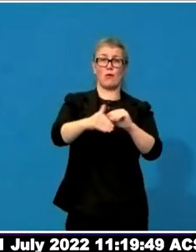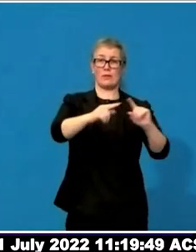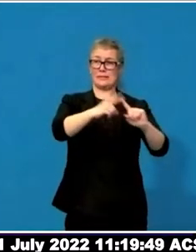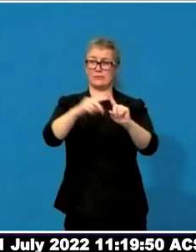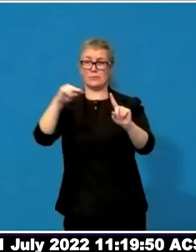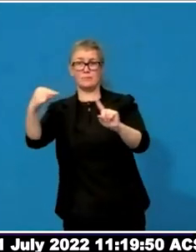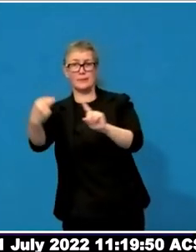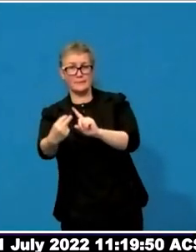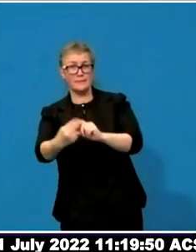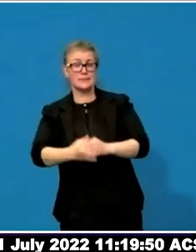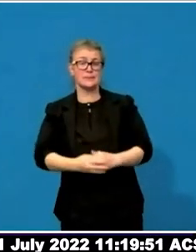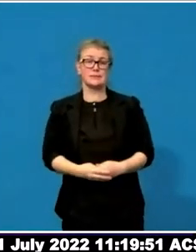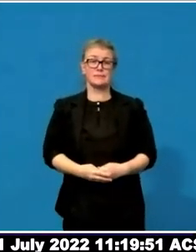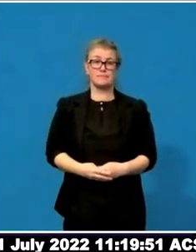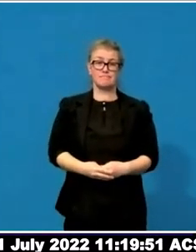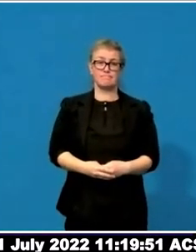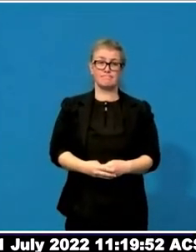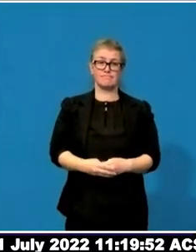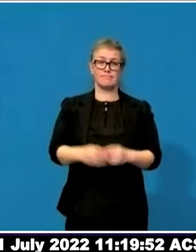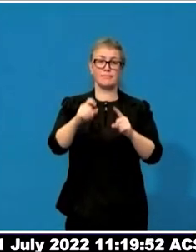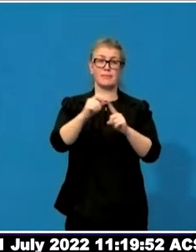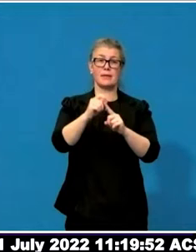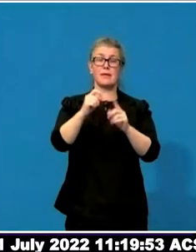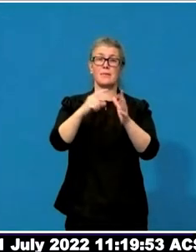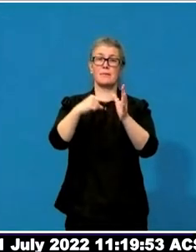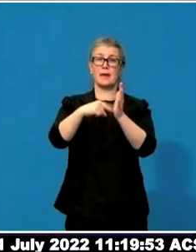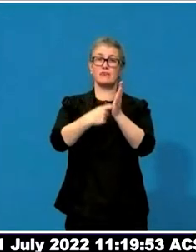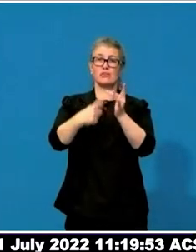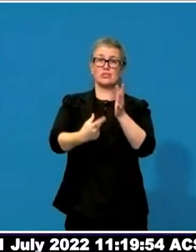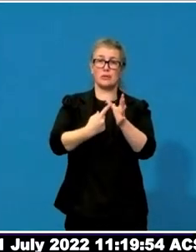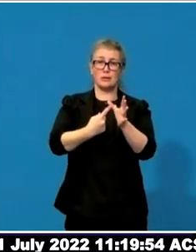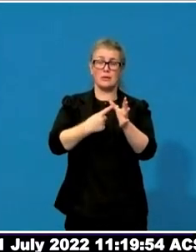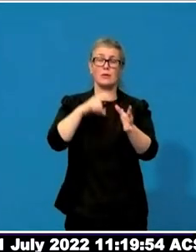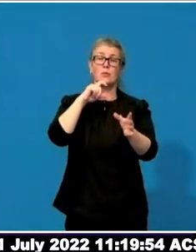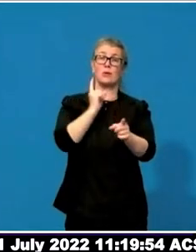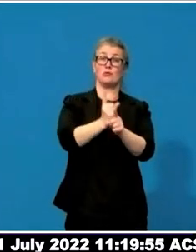NACCHO; Jenny Bedford, the Chief Operating Officer of the Kimberley Aboriginal Medical